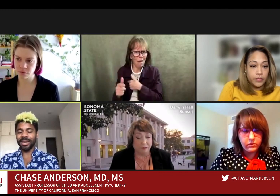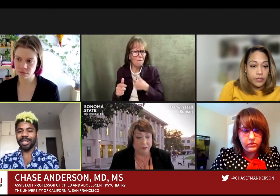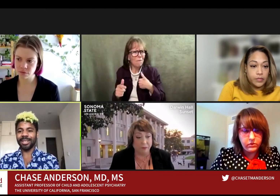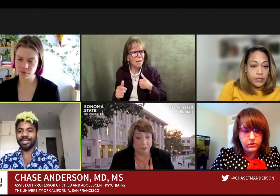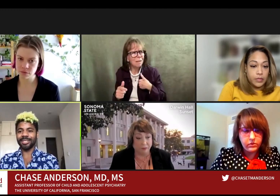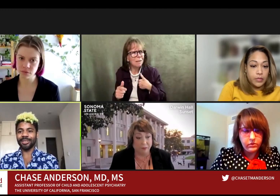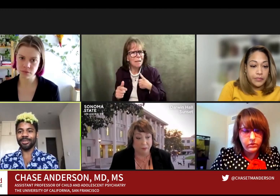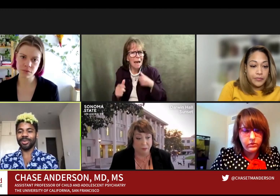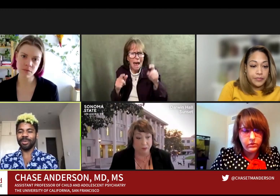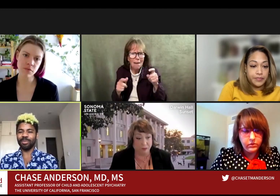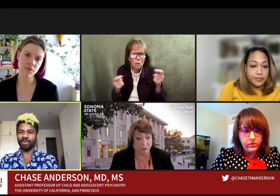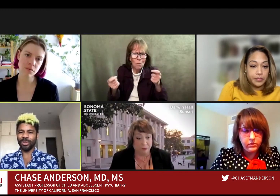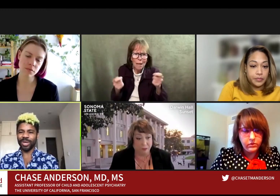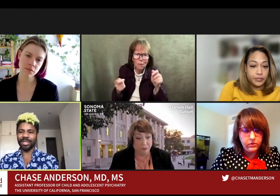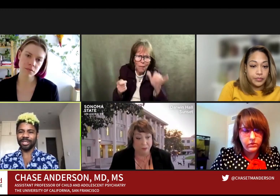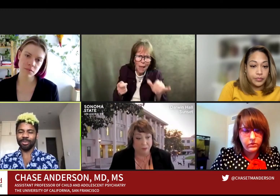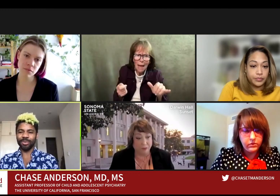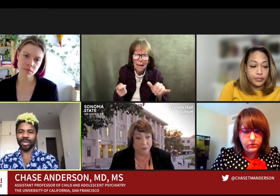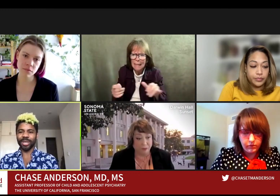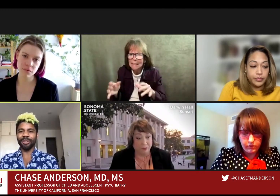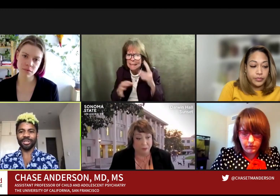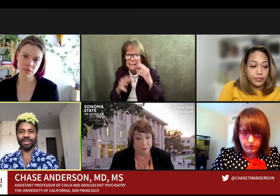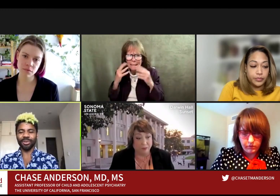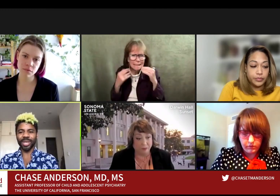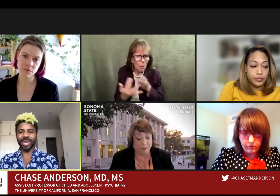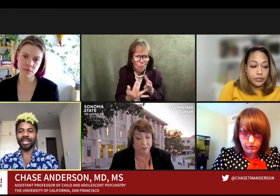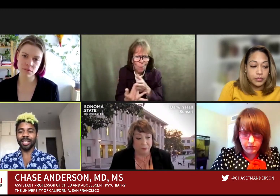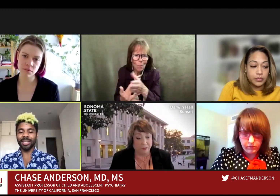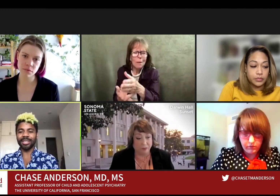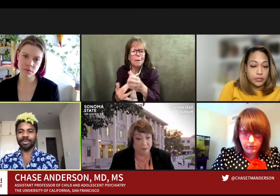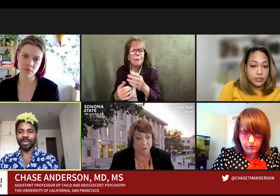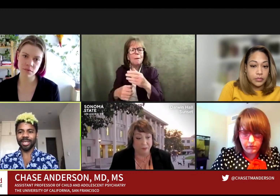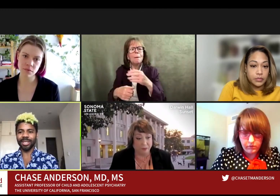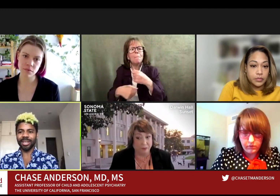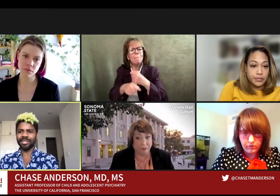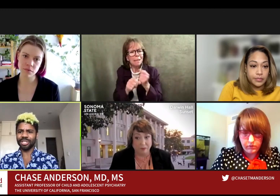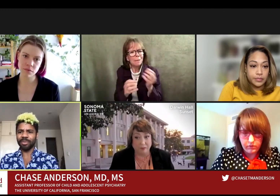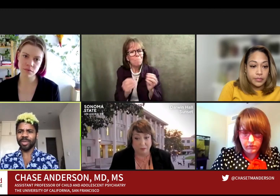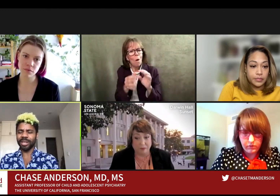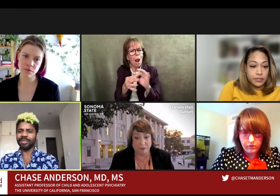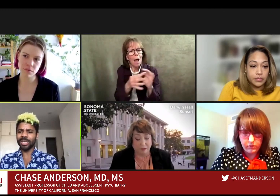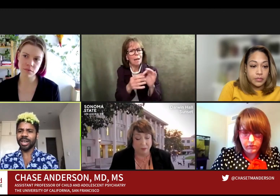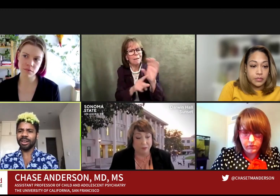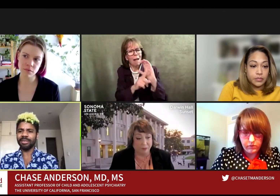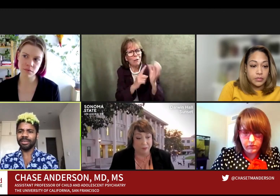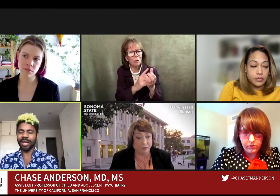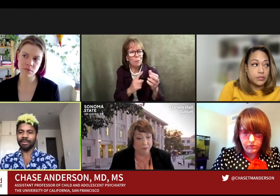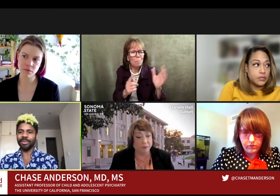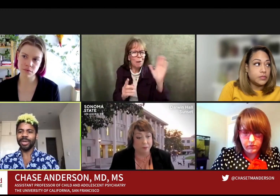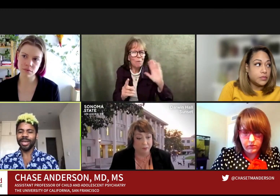And so it creates a little bit more culture for me and unlink some of the shame that I used to have.